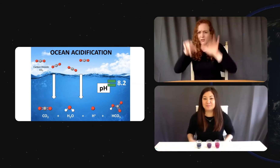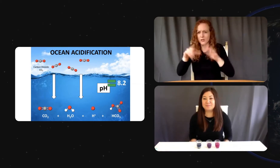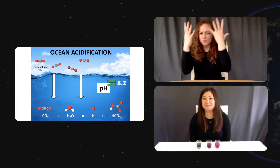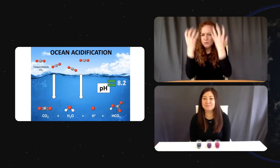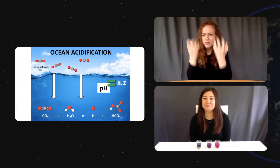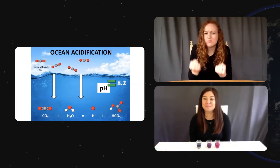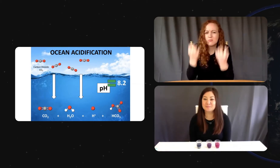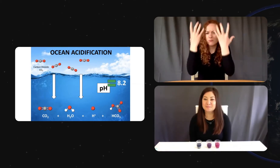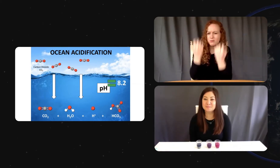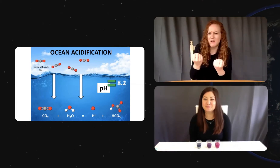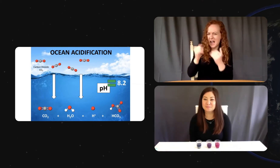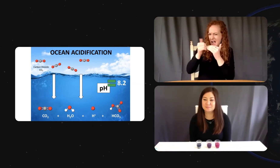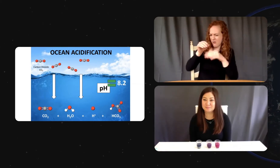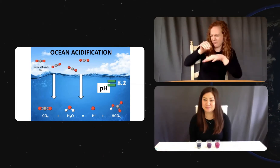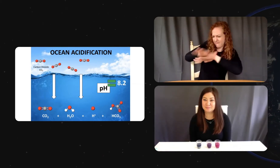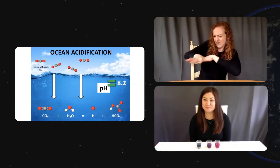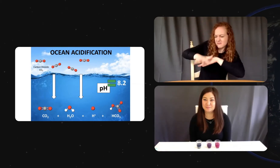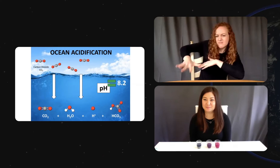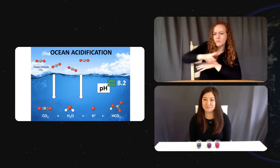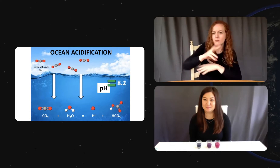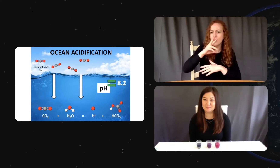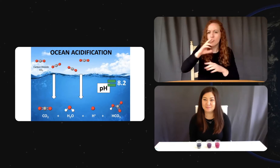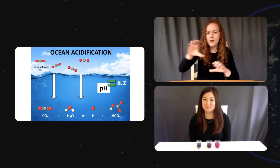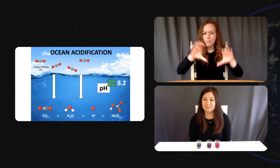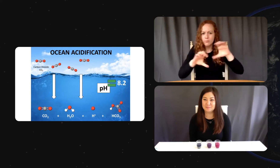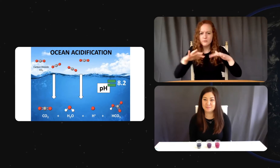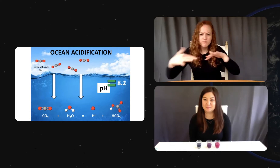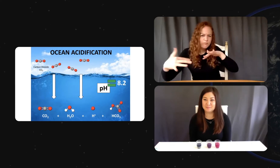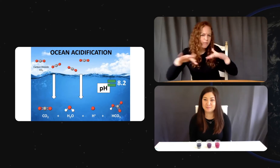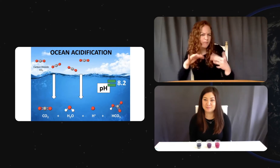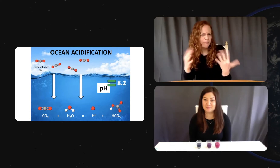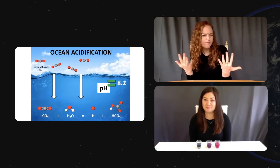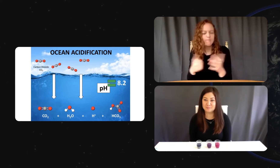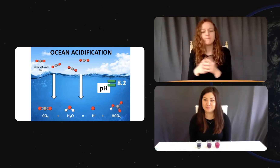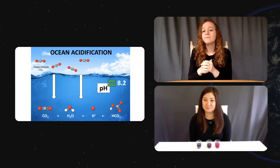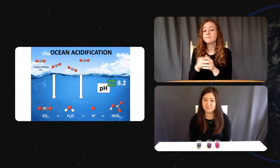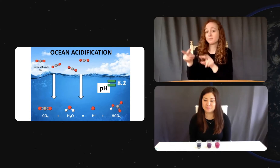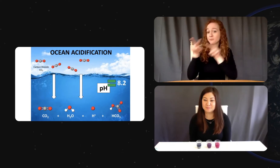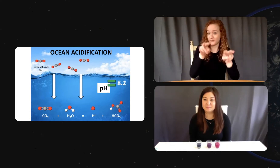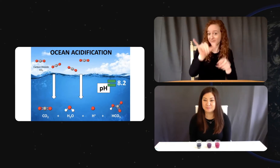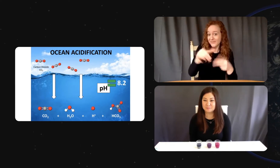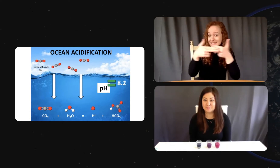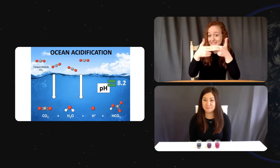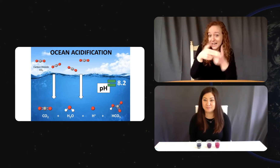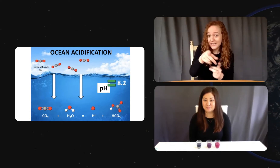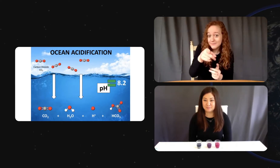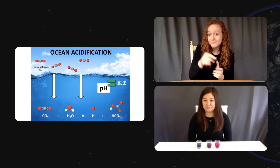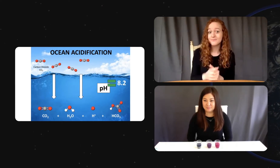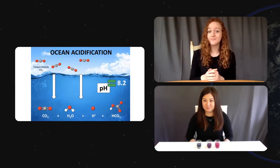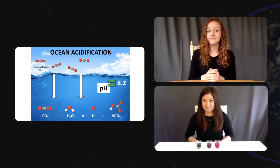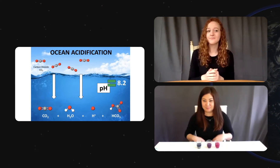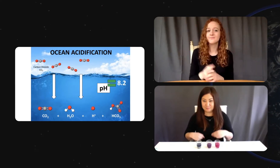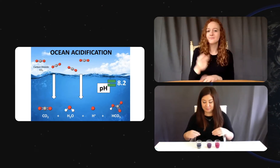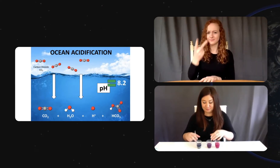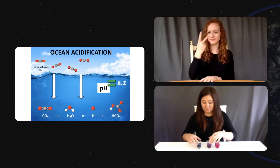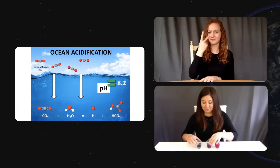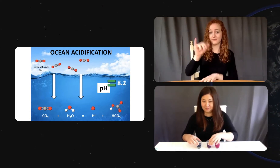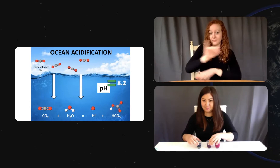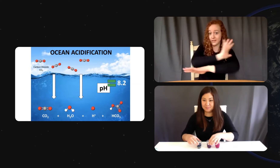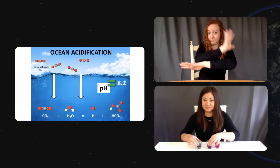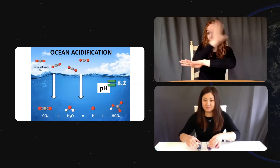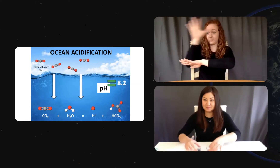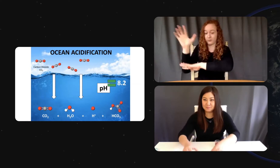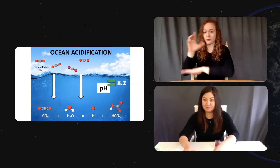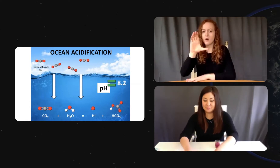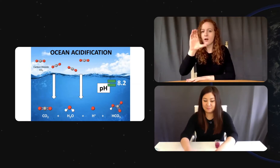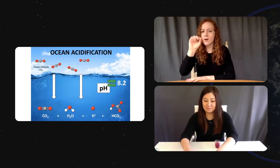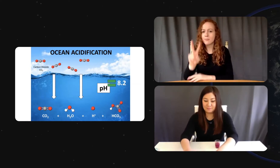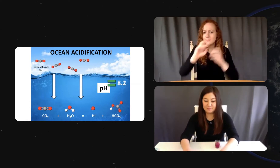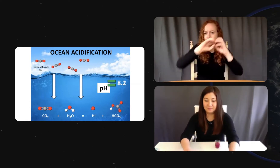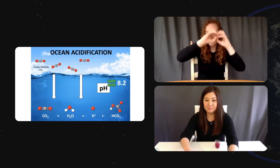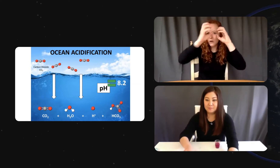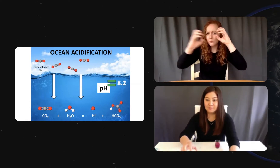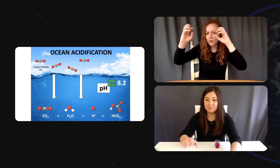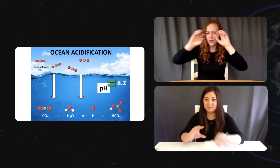It absorbs carbon dioxide, which affects the balance of our ocean.